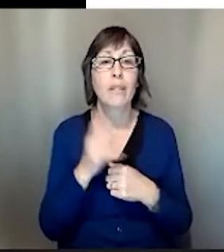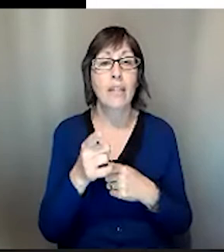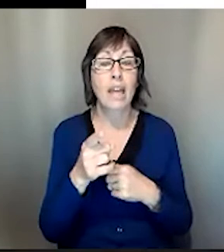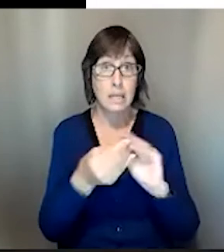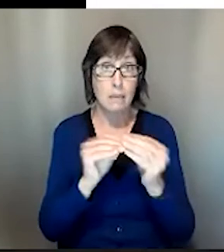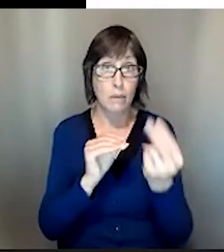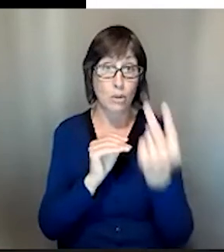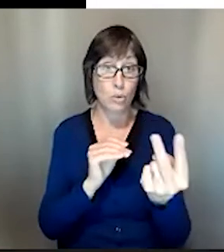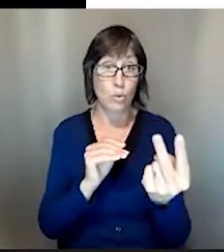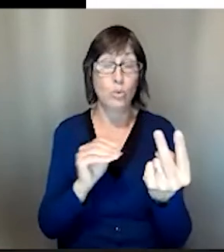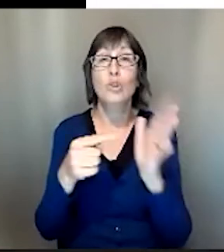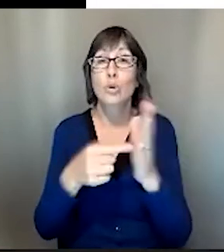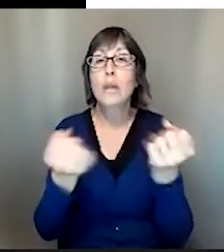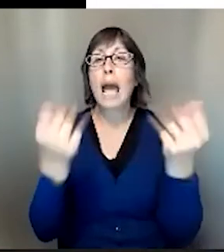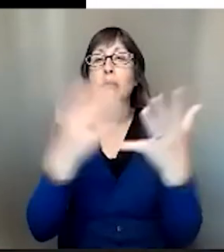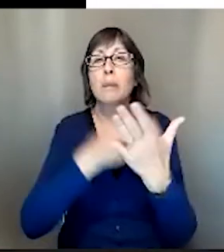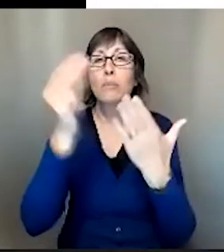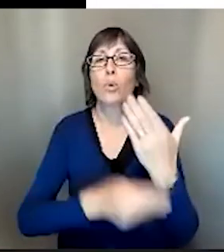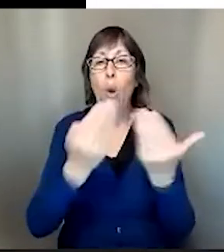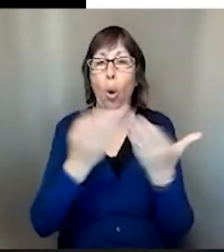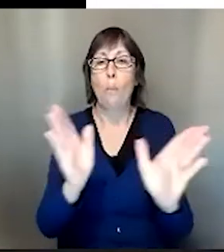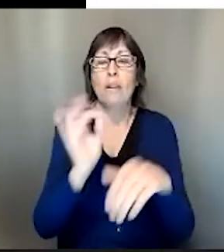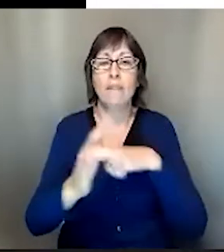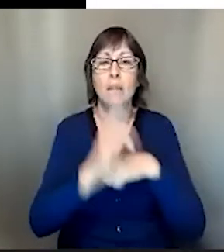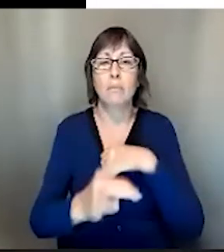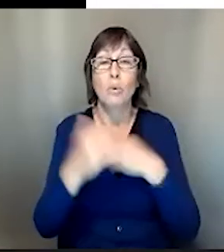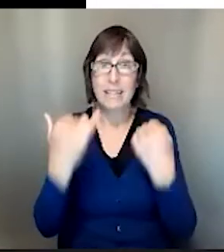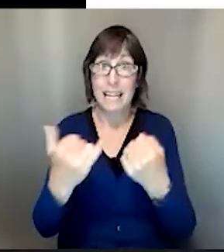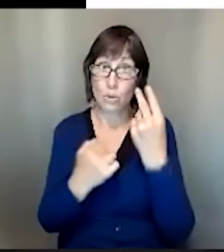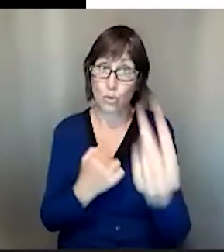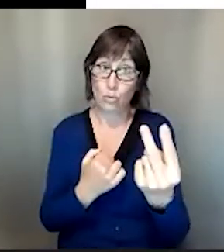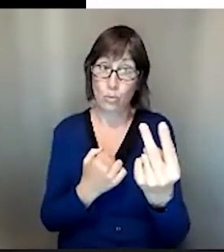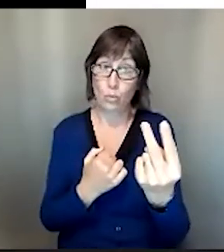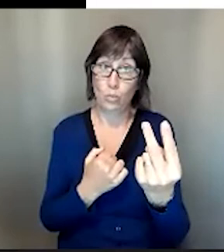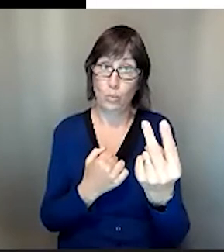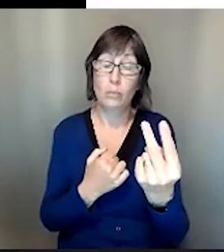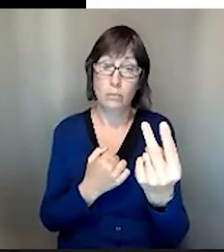and available. Right now we have the two funding programs that are open. Let’s click on